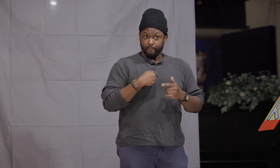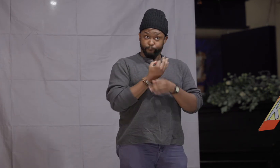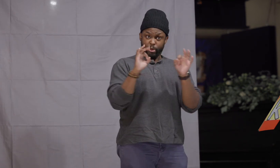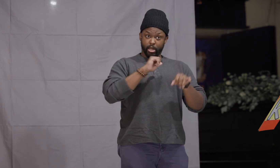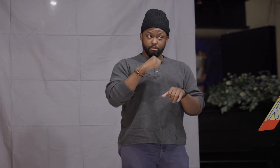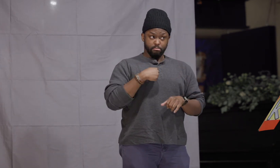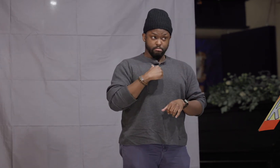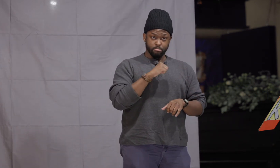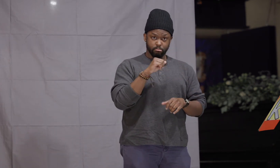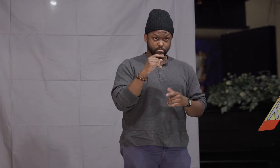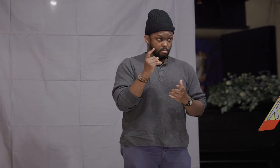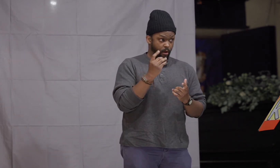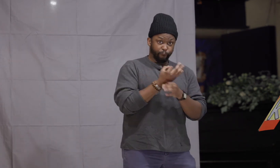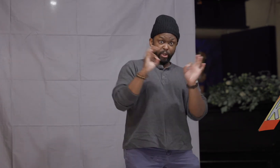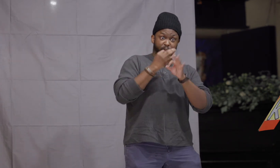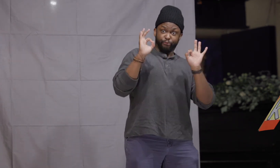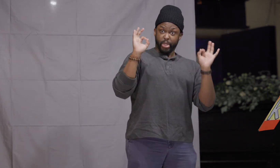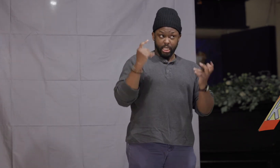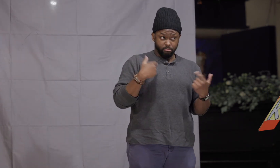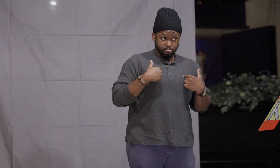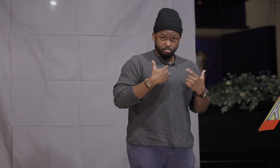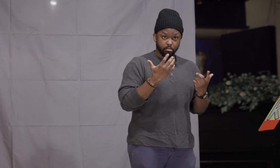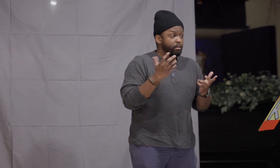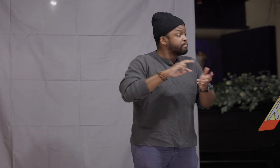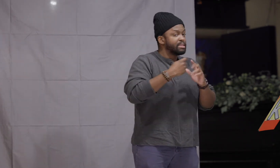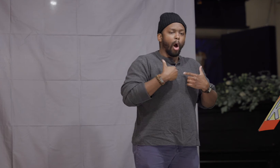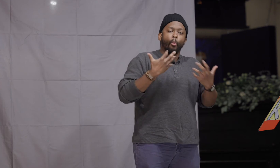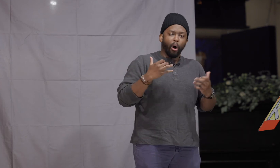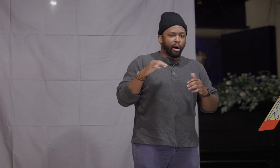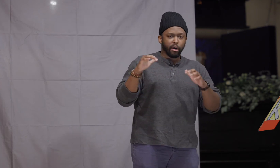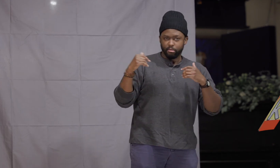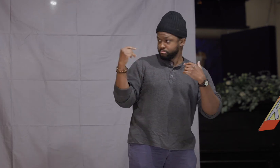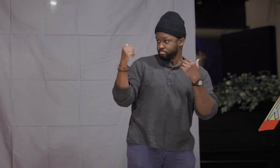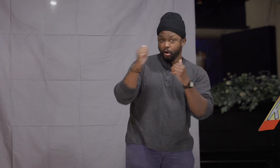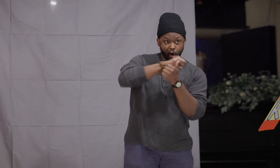Am I truly free if I don't feel safe about expressing myself?